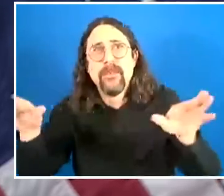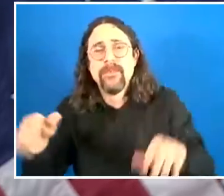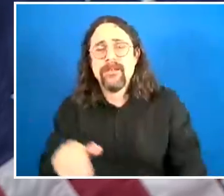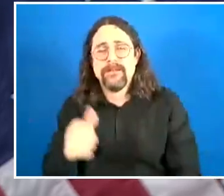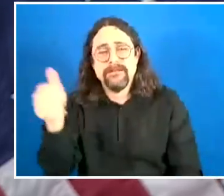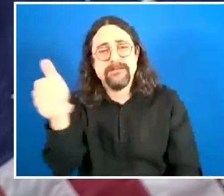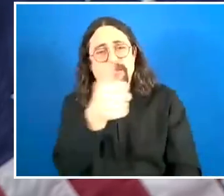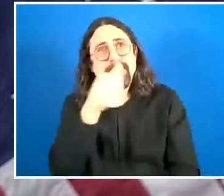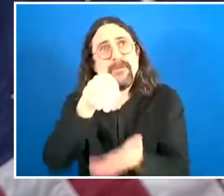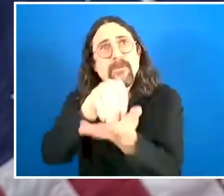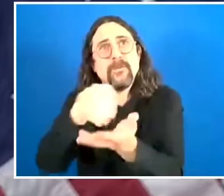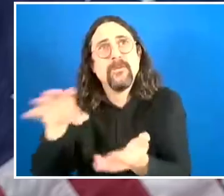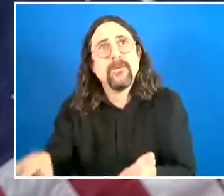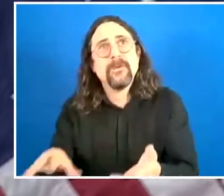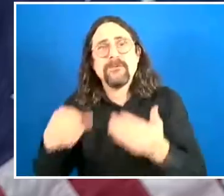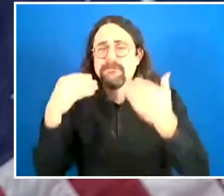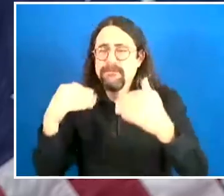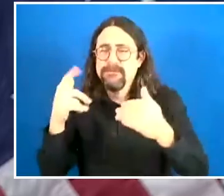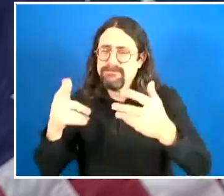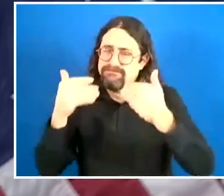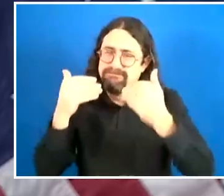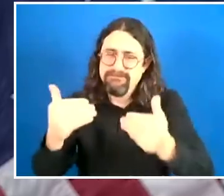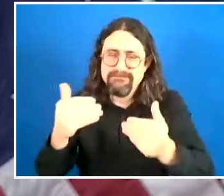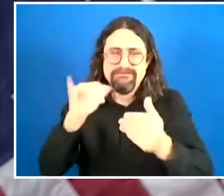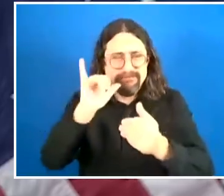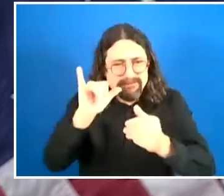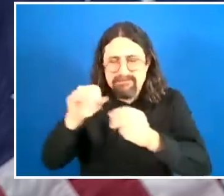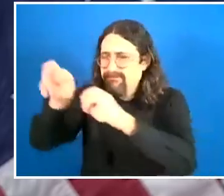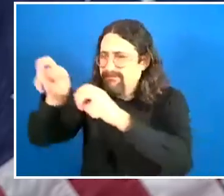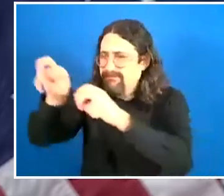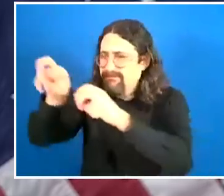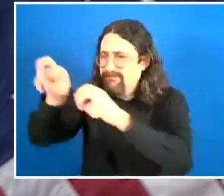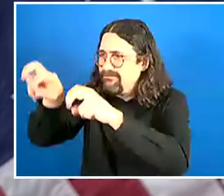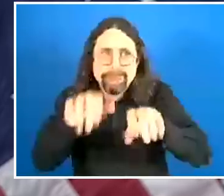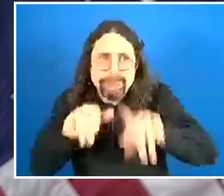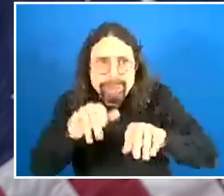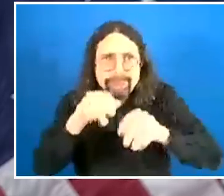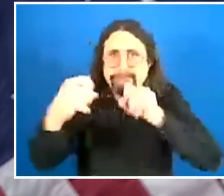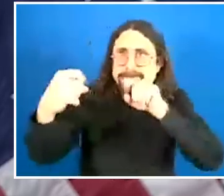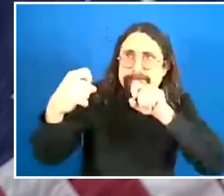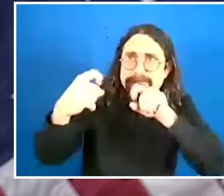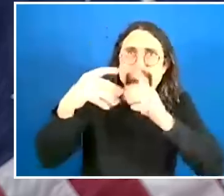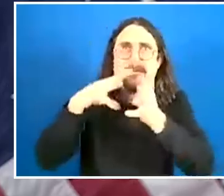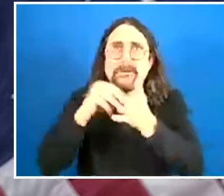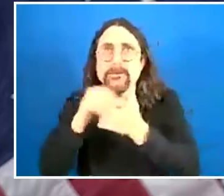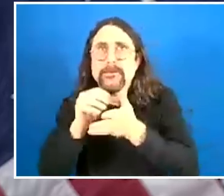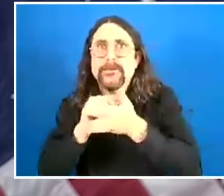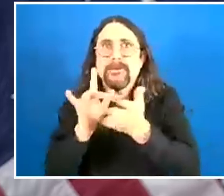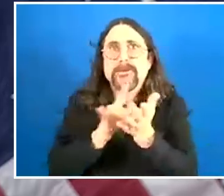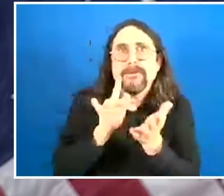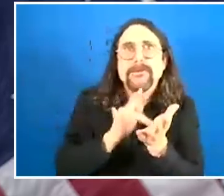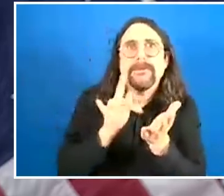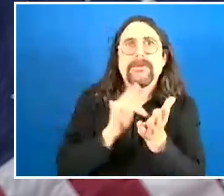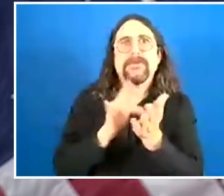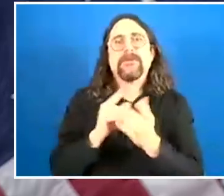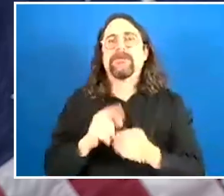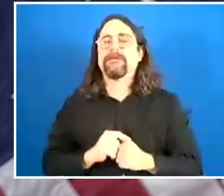ARE COOPED UP, GOING ROTHUGH SO MUCH BUT THEY'VE APPLIED THEMSELVES TO ONLINE LEARNING TOO.